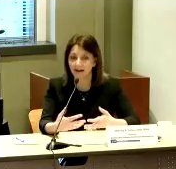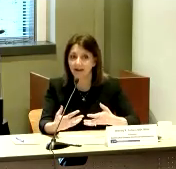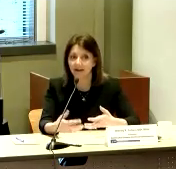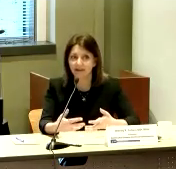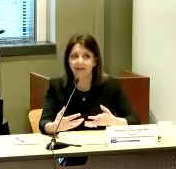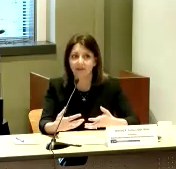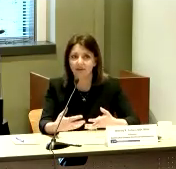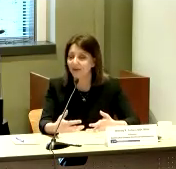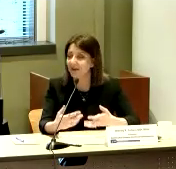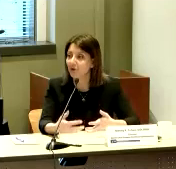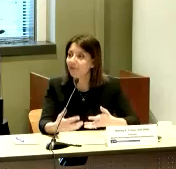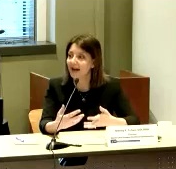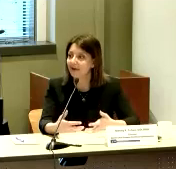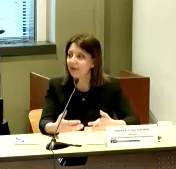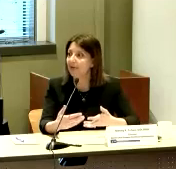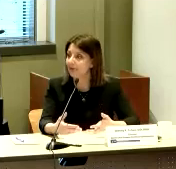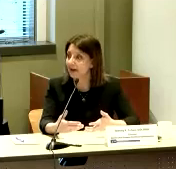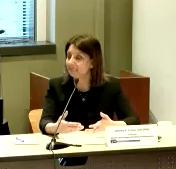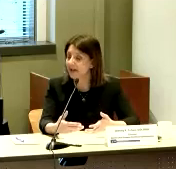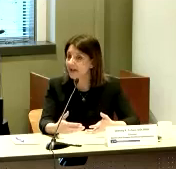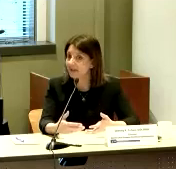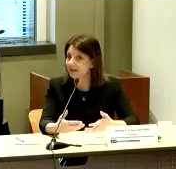that allows us to respond no matter the threat because,